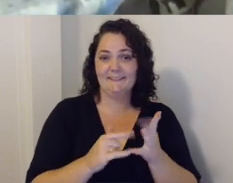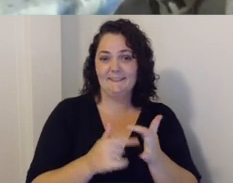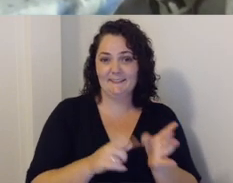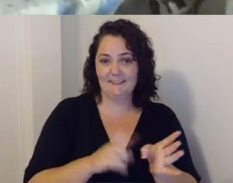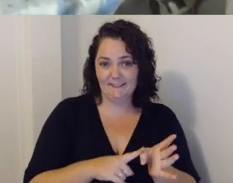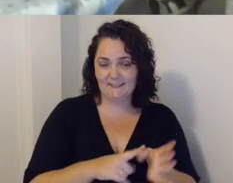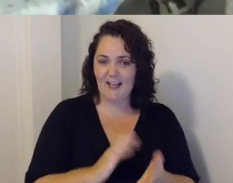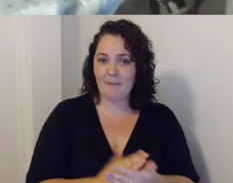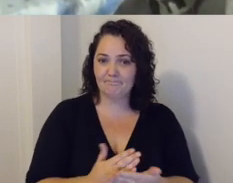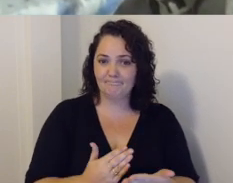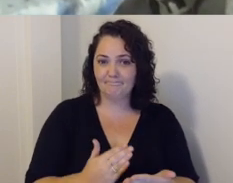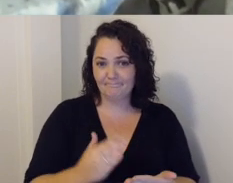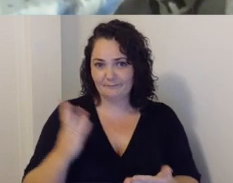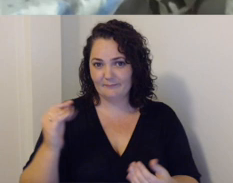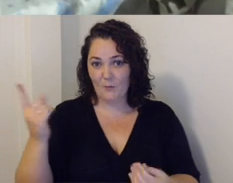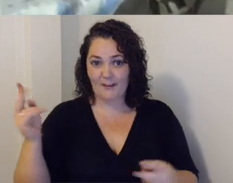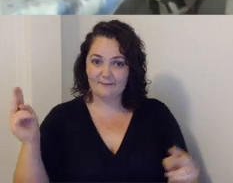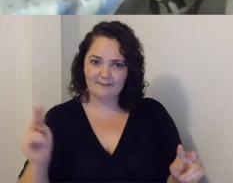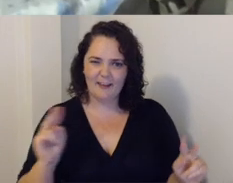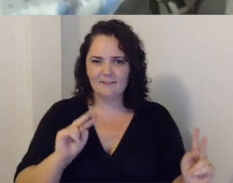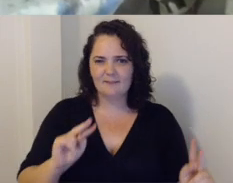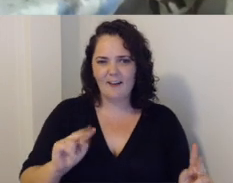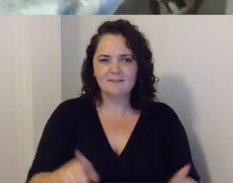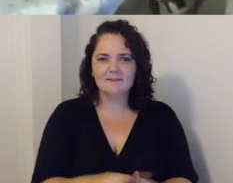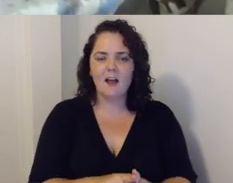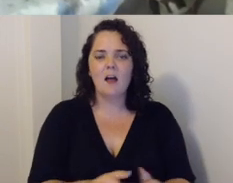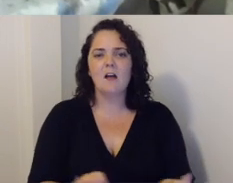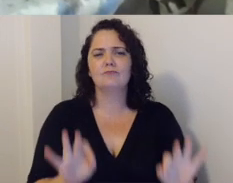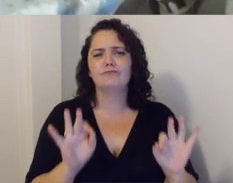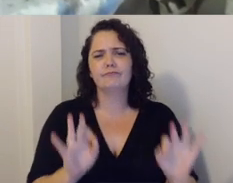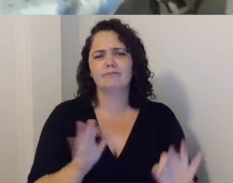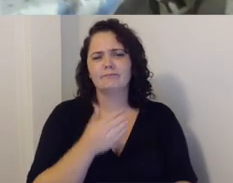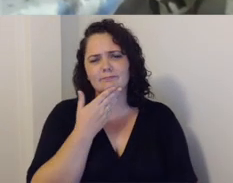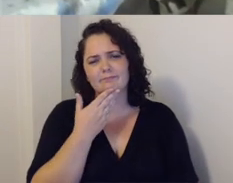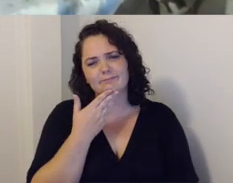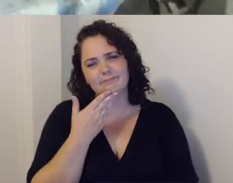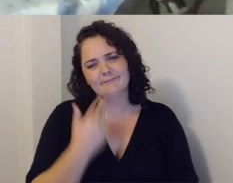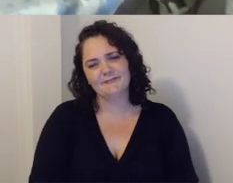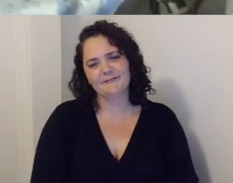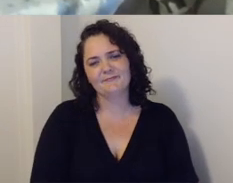drawing and that's a really really beautiful thing and that's what's going to take a lot of